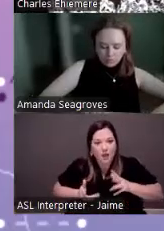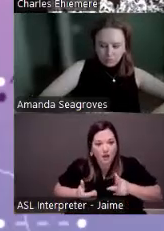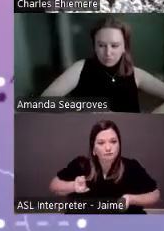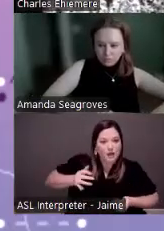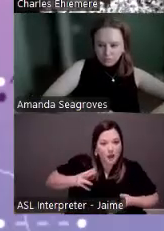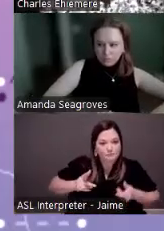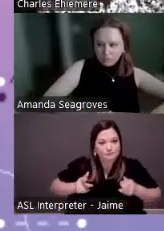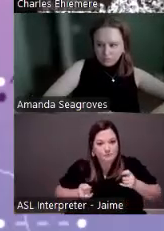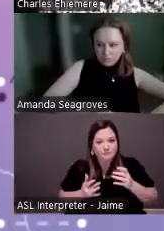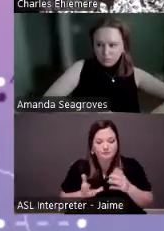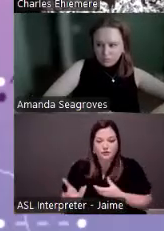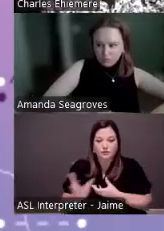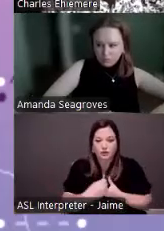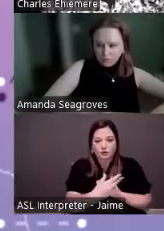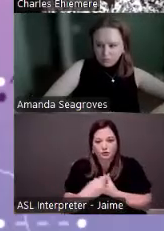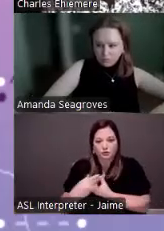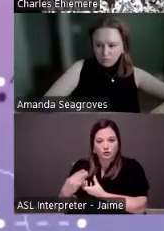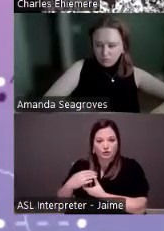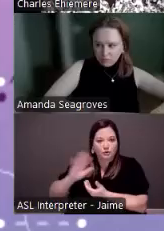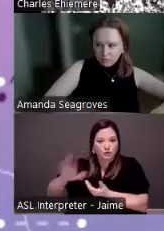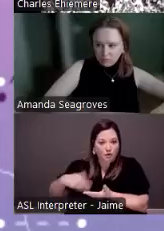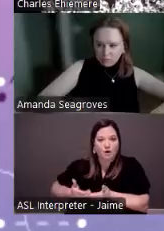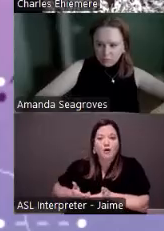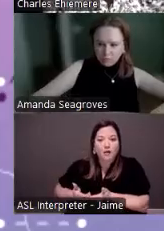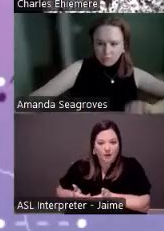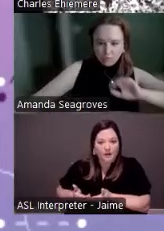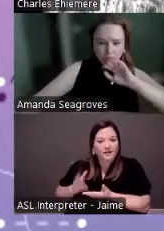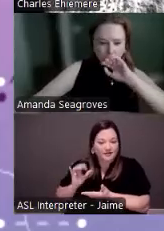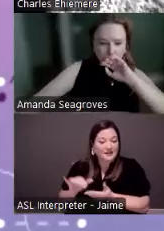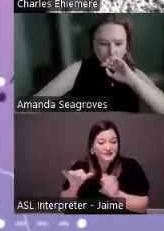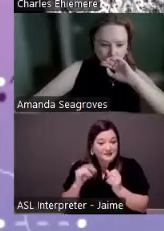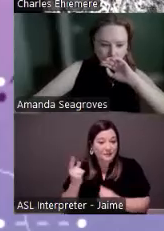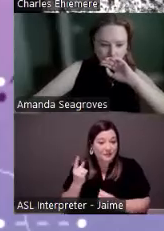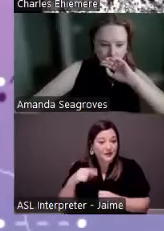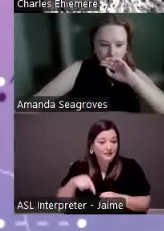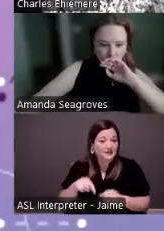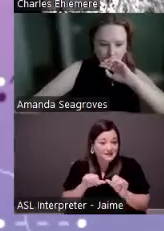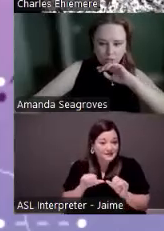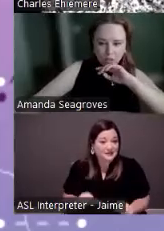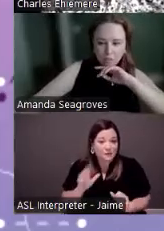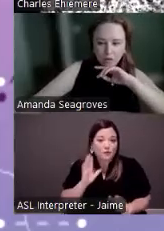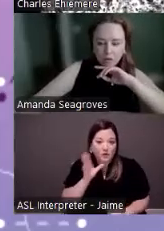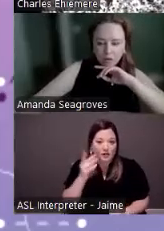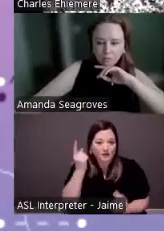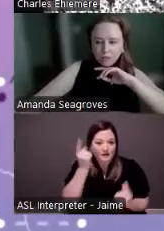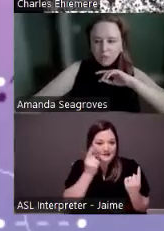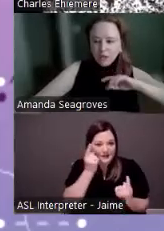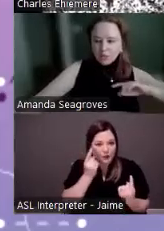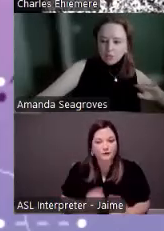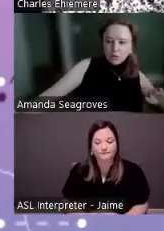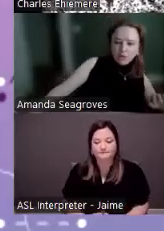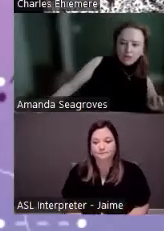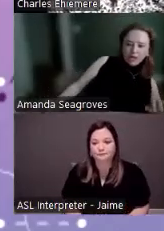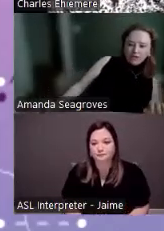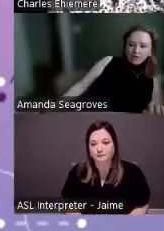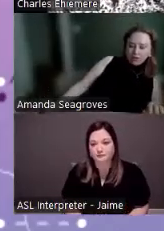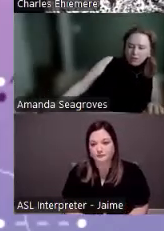But it's something that the system will consider. Awesome. So we have one more minute left, so I'm going